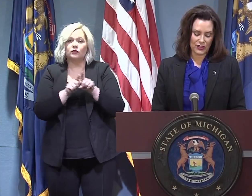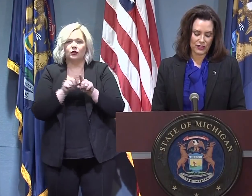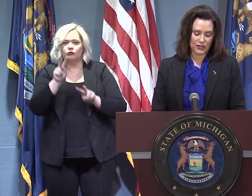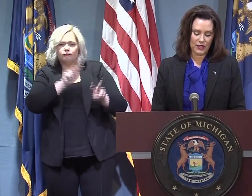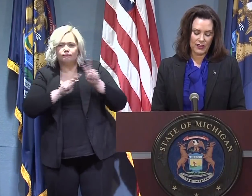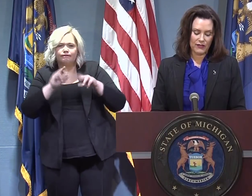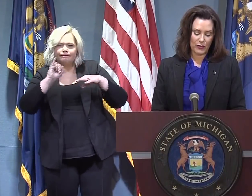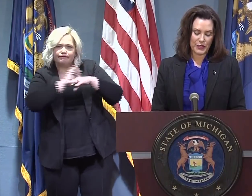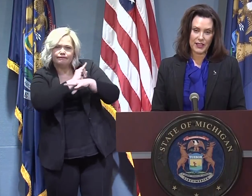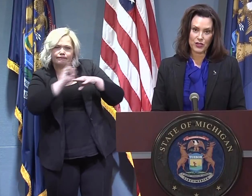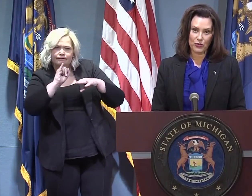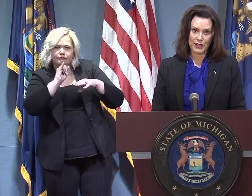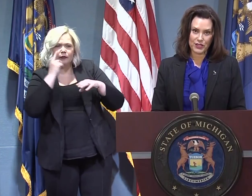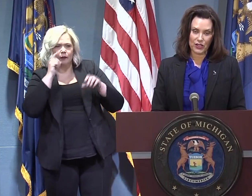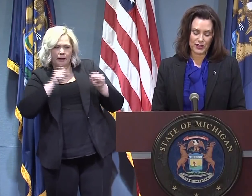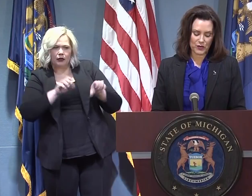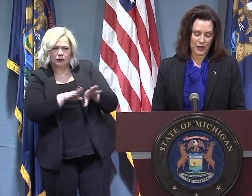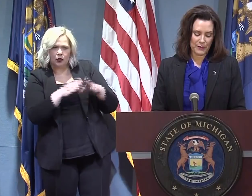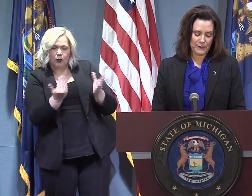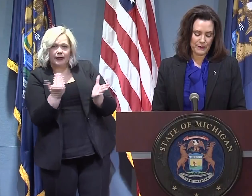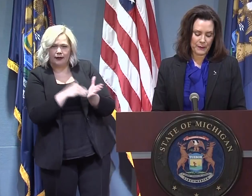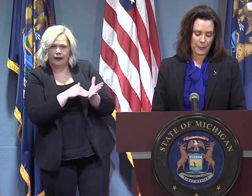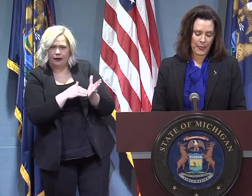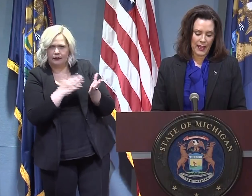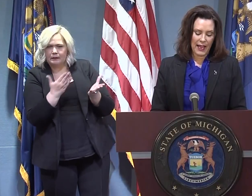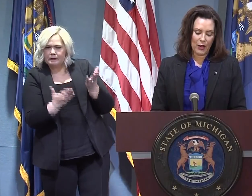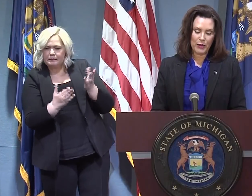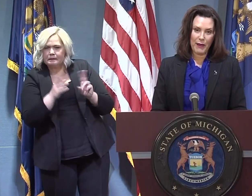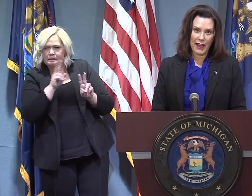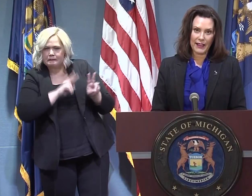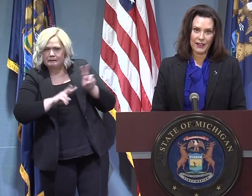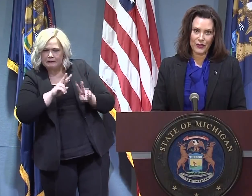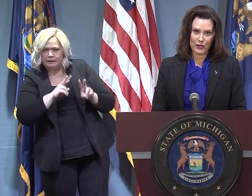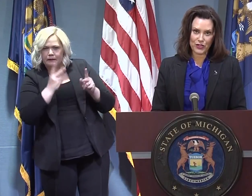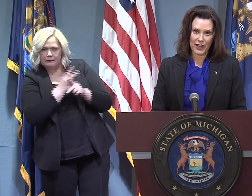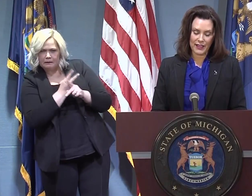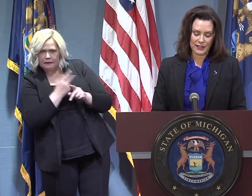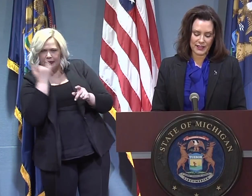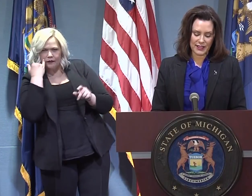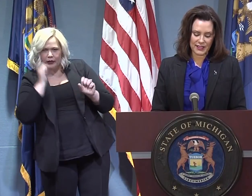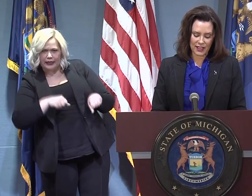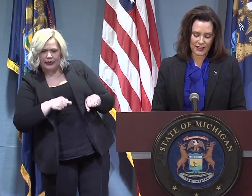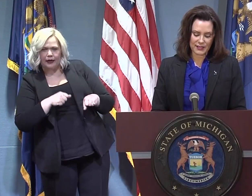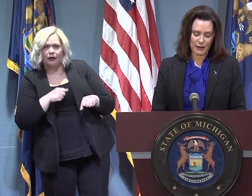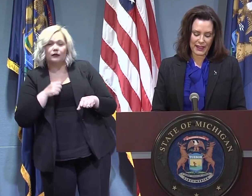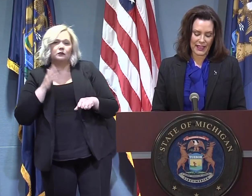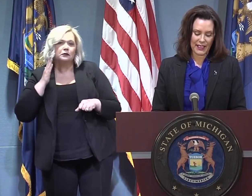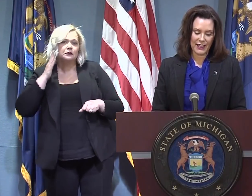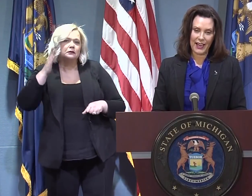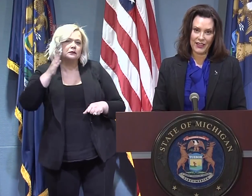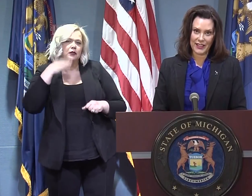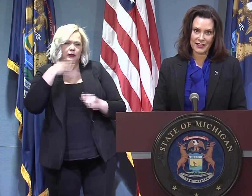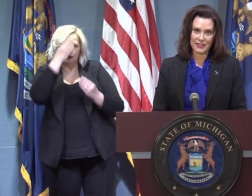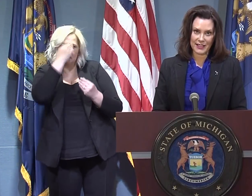WORK. WE ARE CAREFULLY EVALUATING